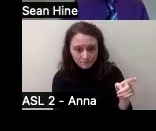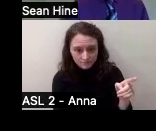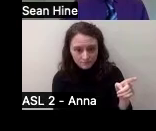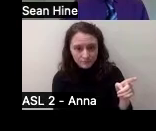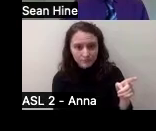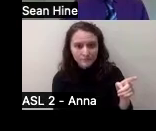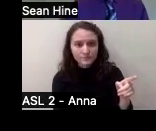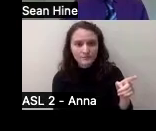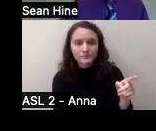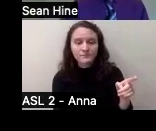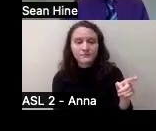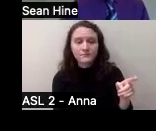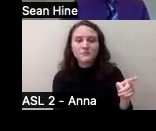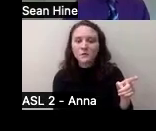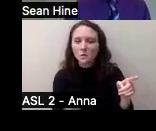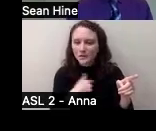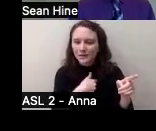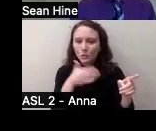So let's listen in to that call.